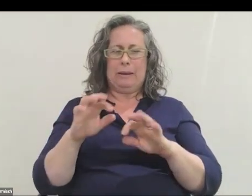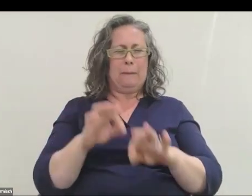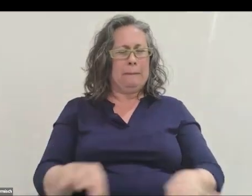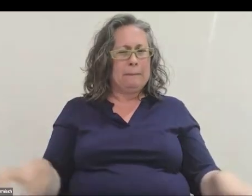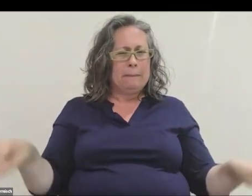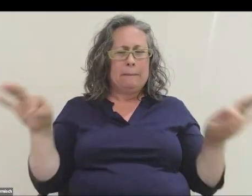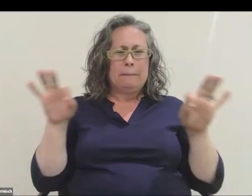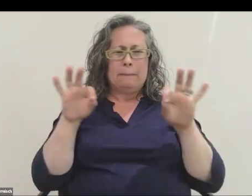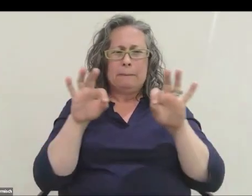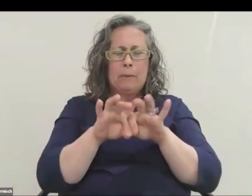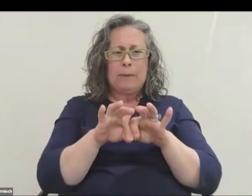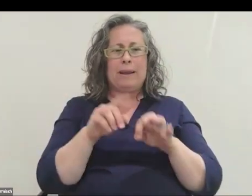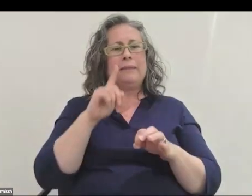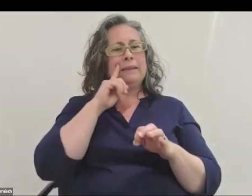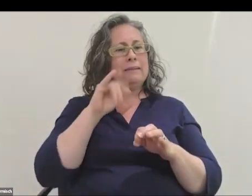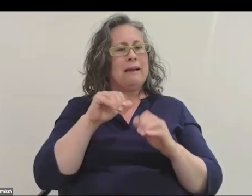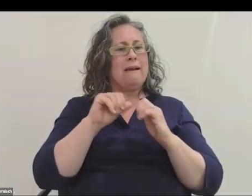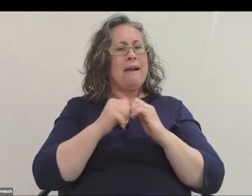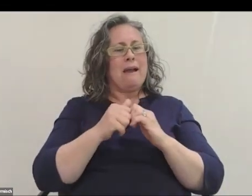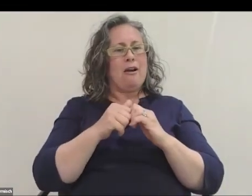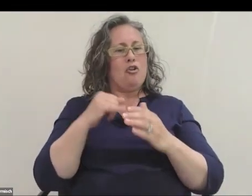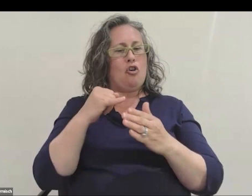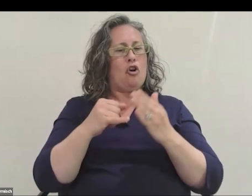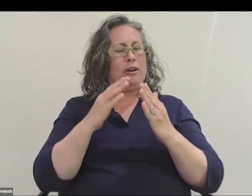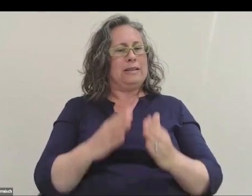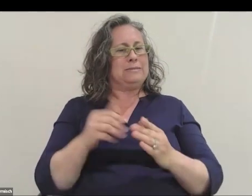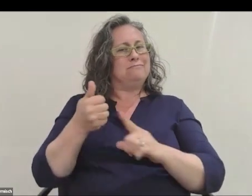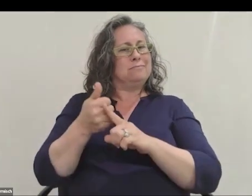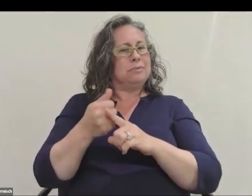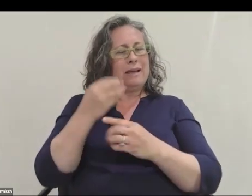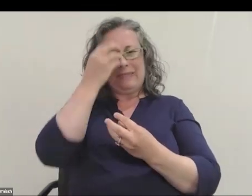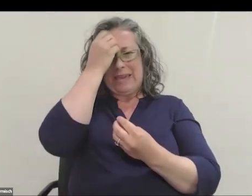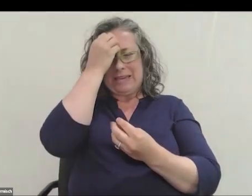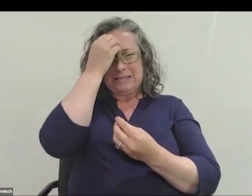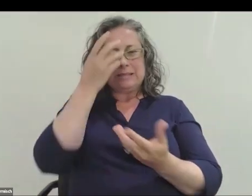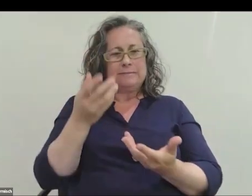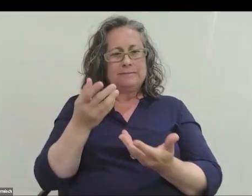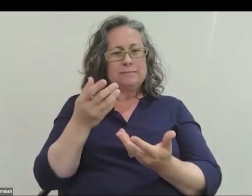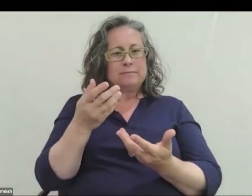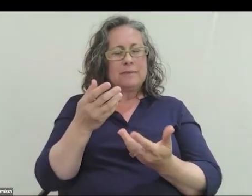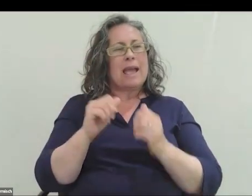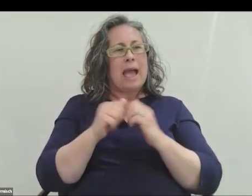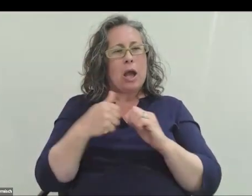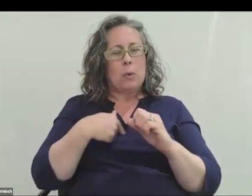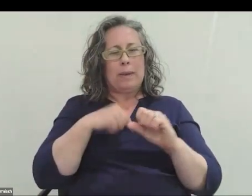It's part of the way an artist thinks. We think in a different way. We think out of the box.